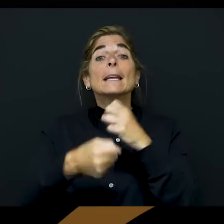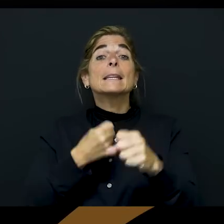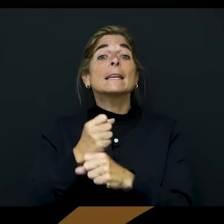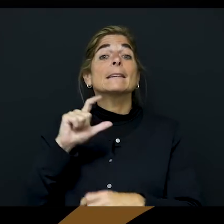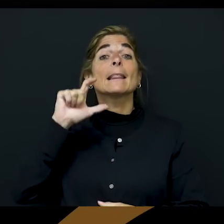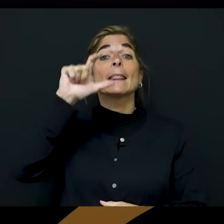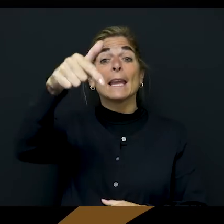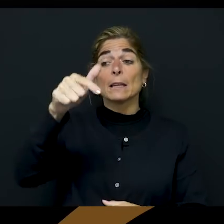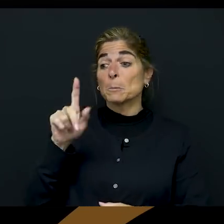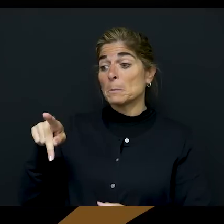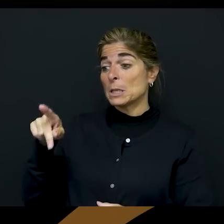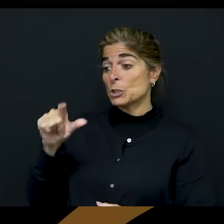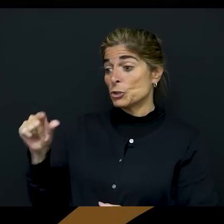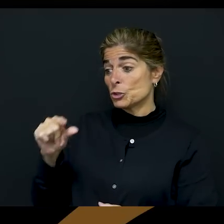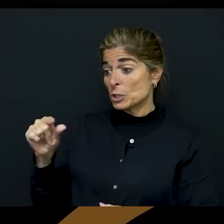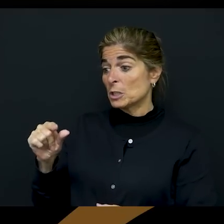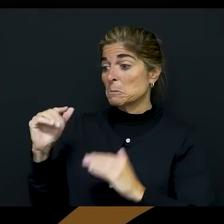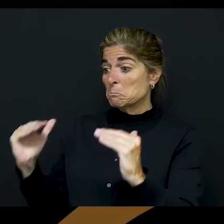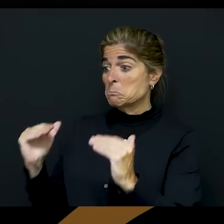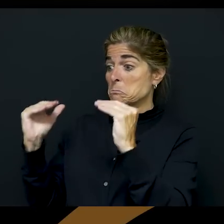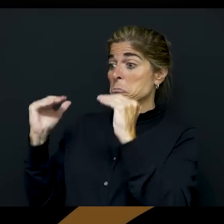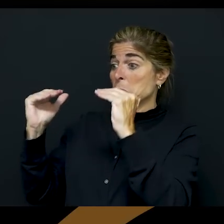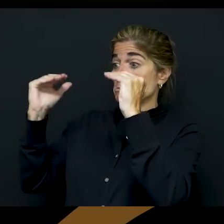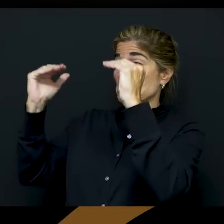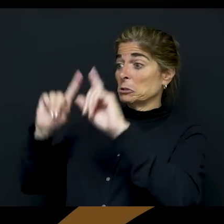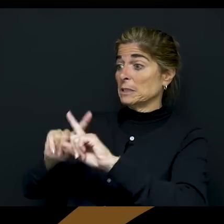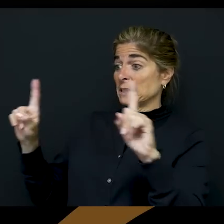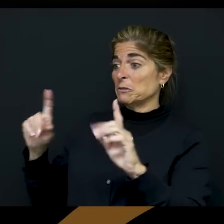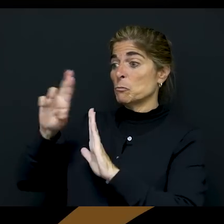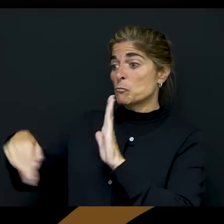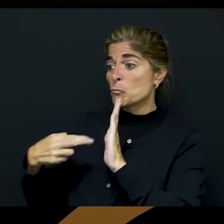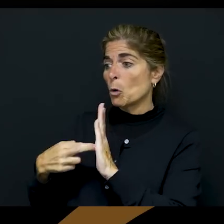So ten years later, after joining P&G, after several promotions